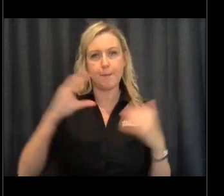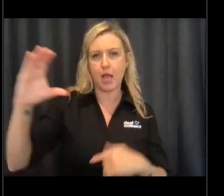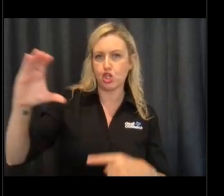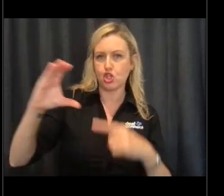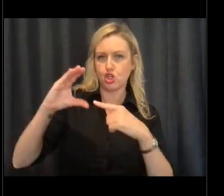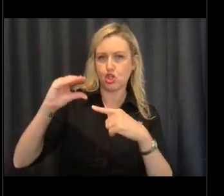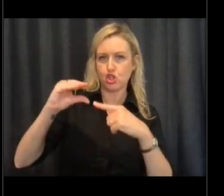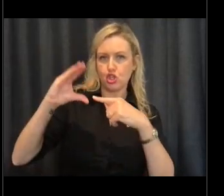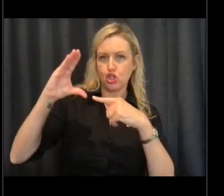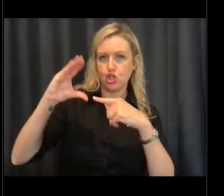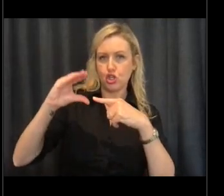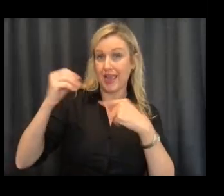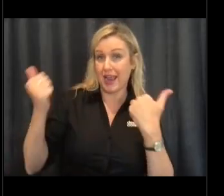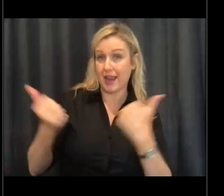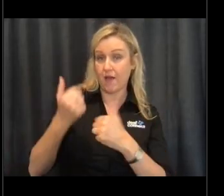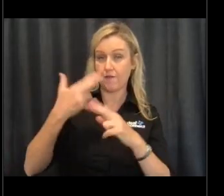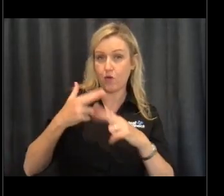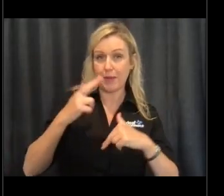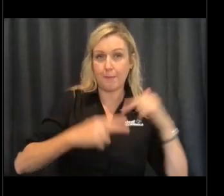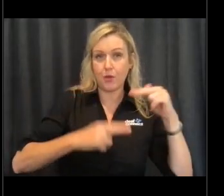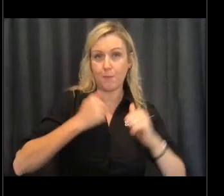rebuild.